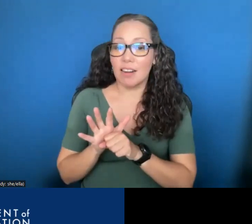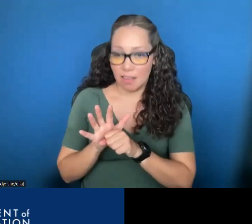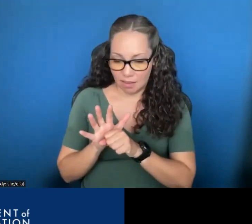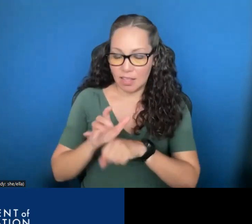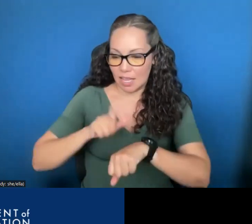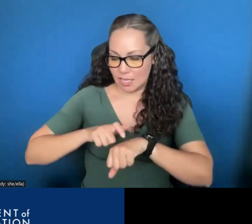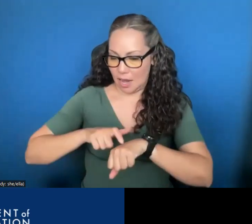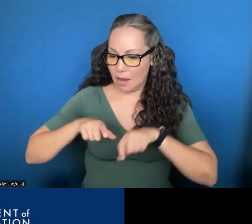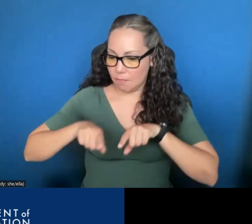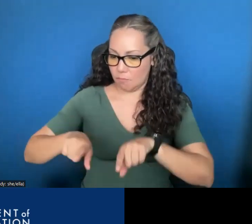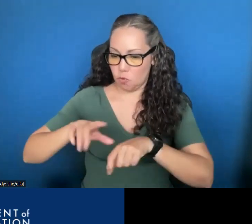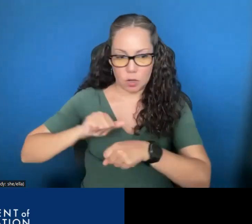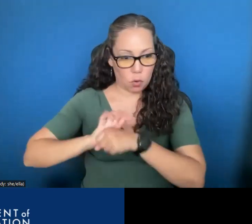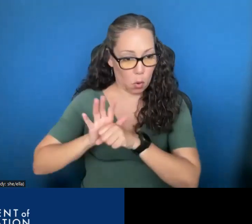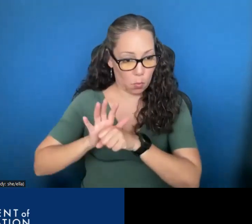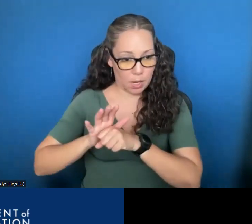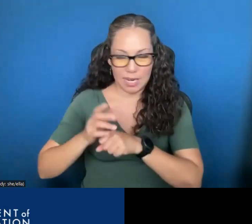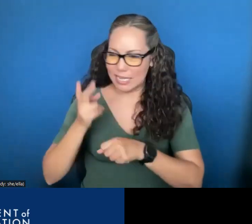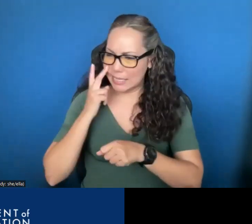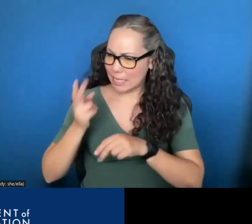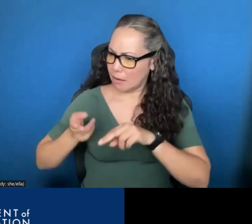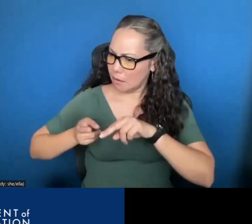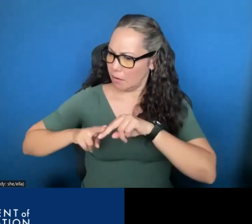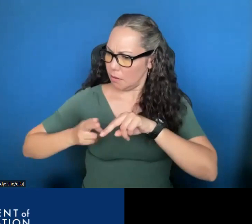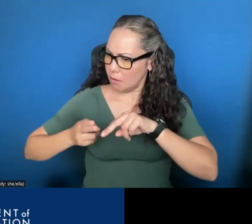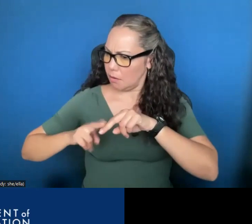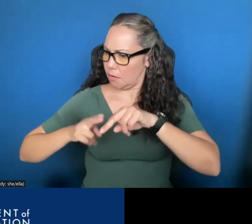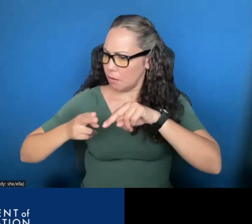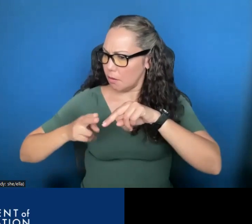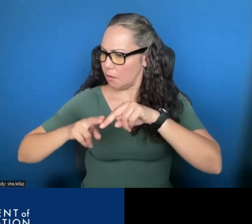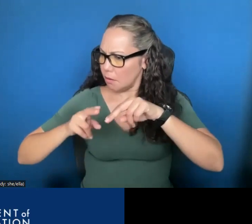a gradual increase in the number of people serve through the independent living centers and we're